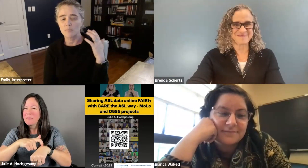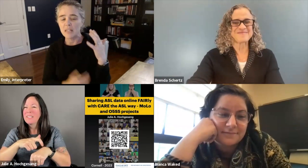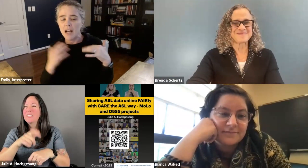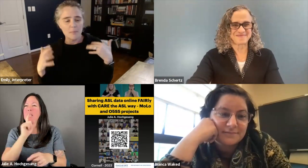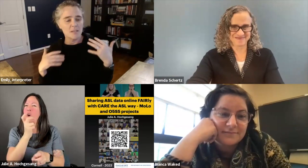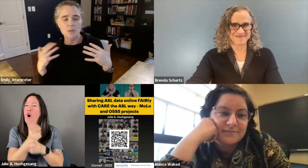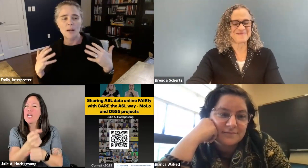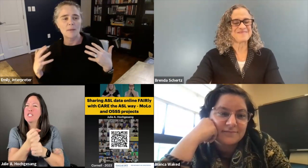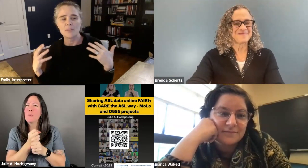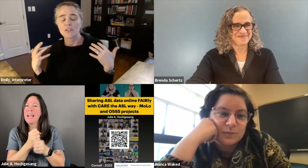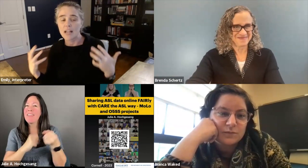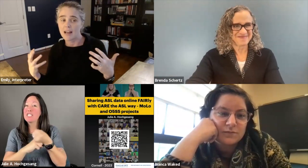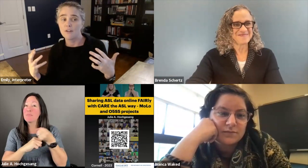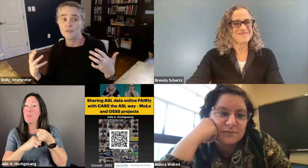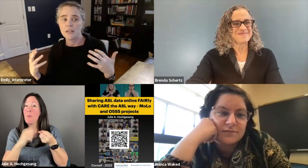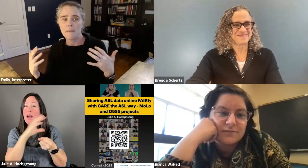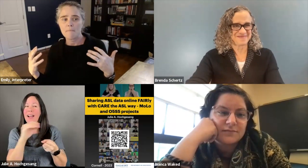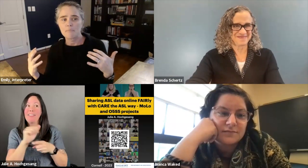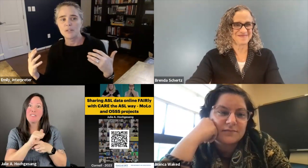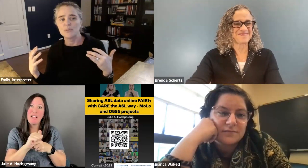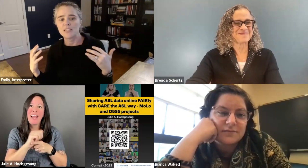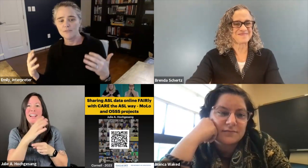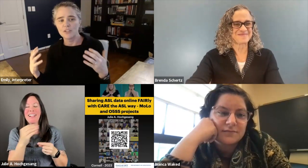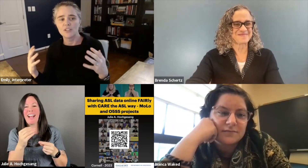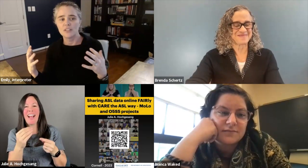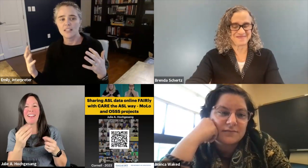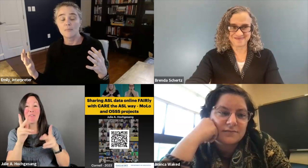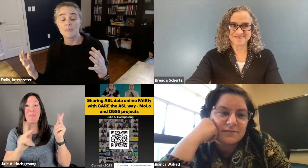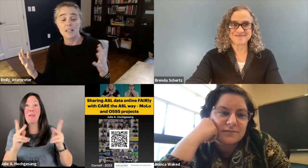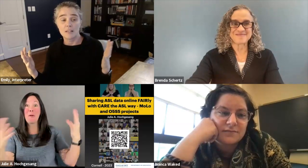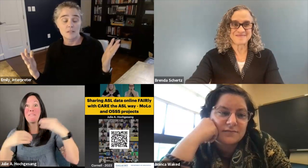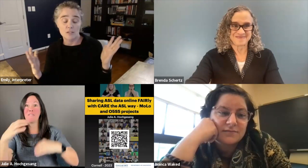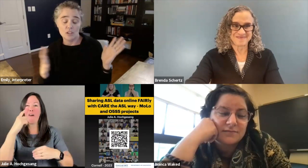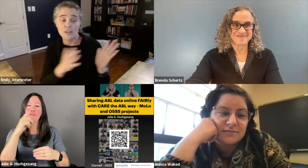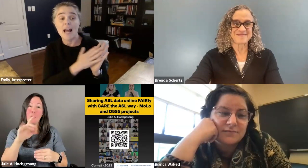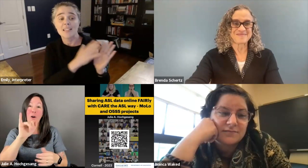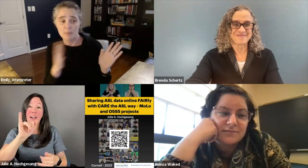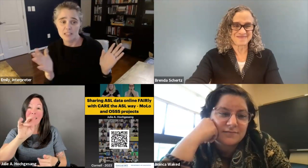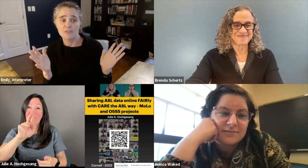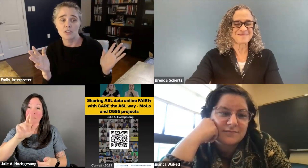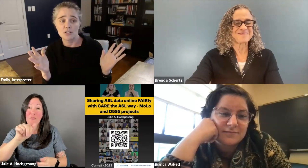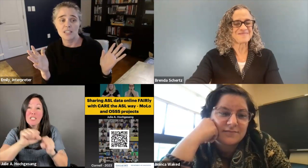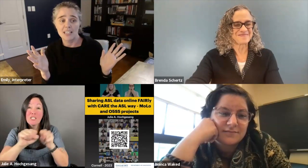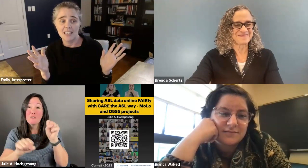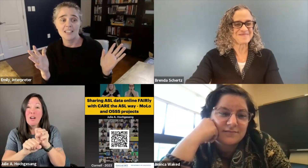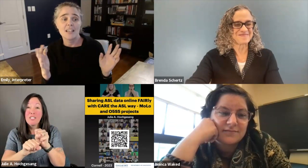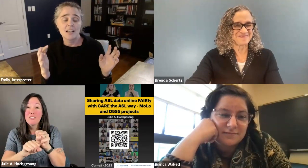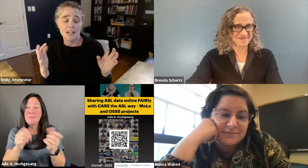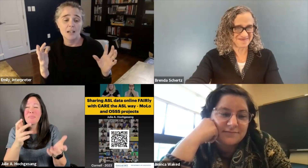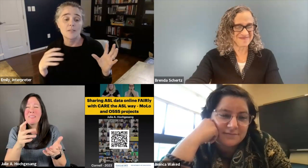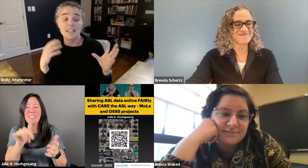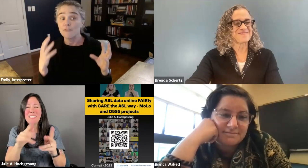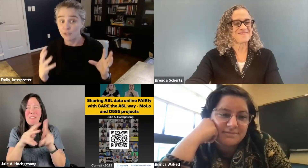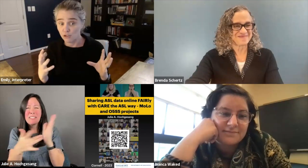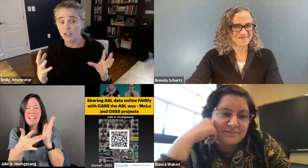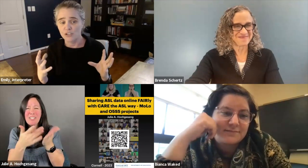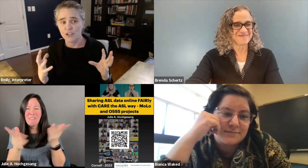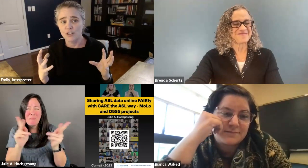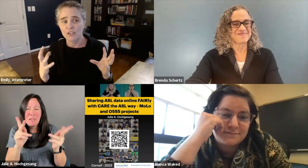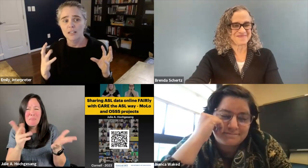becoming more popular now but it was difficult you know it has been difficult to get the infrastructure